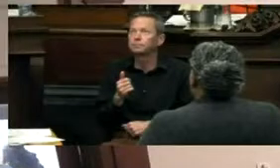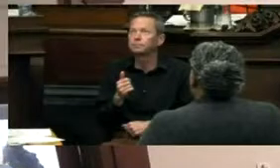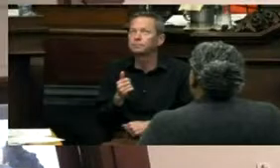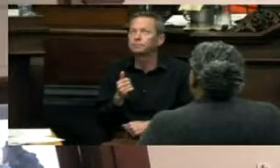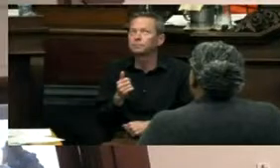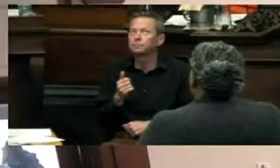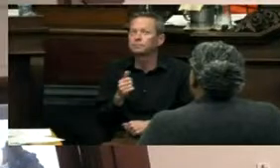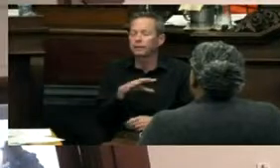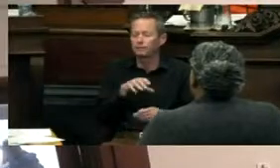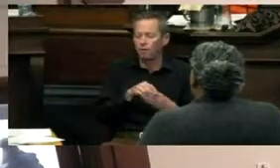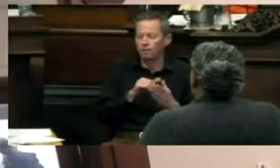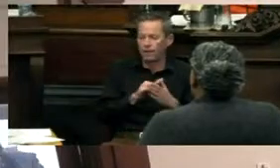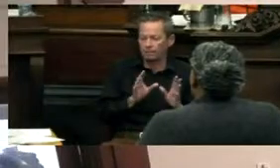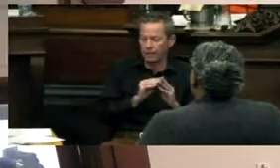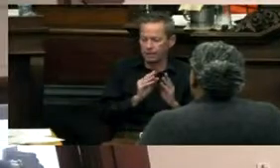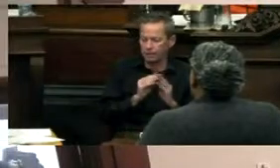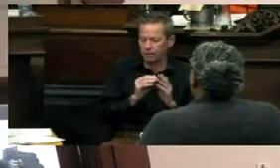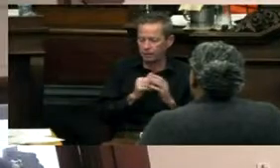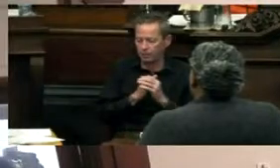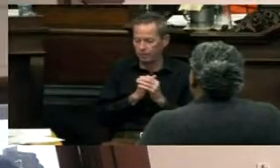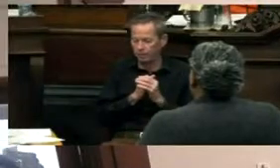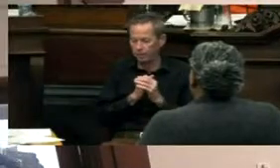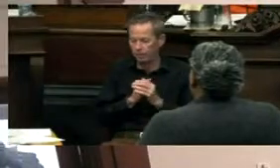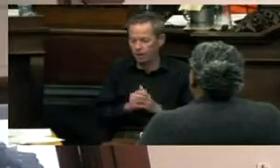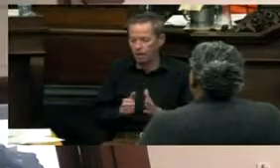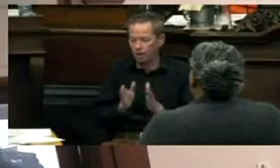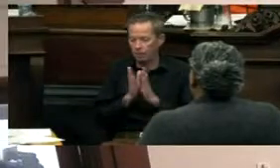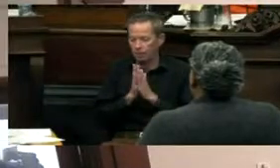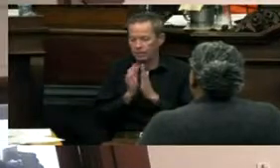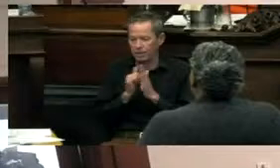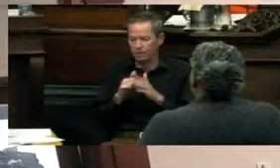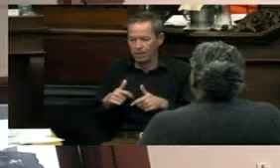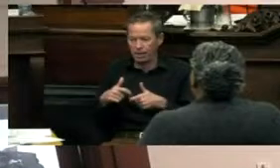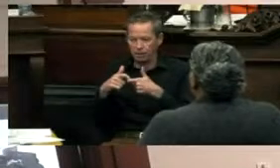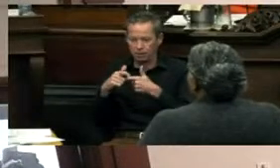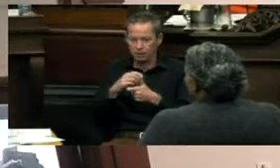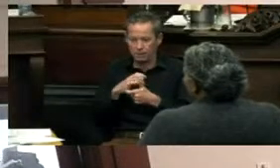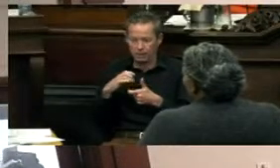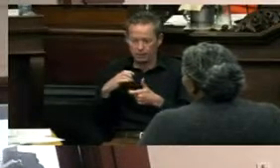and the administration, and I